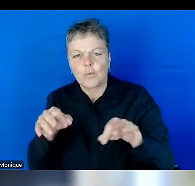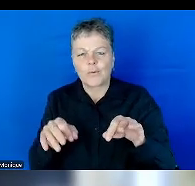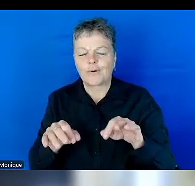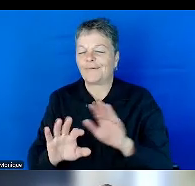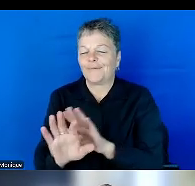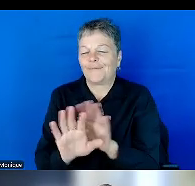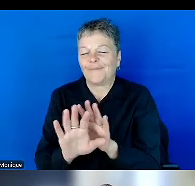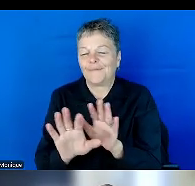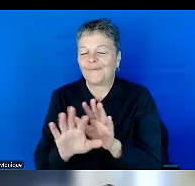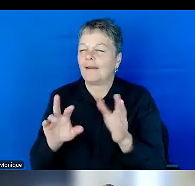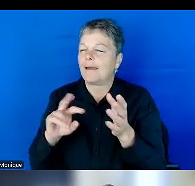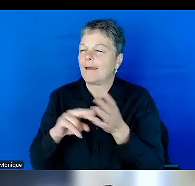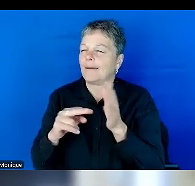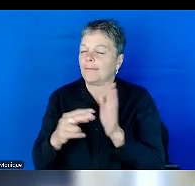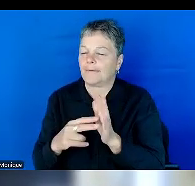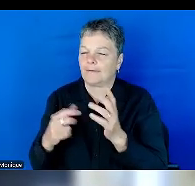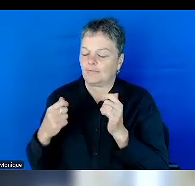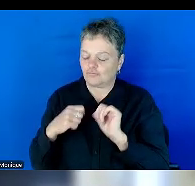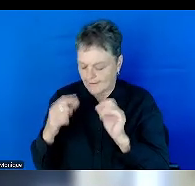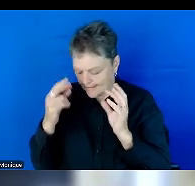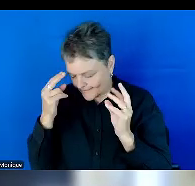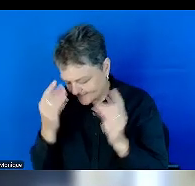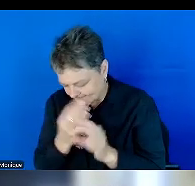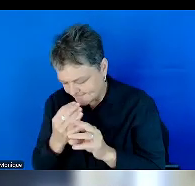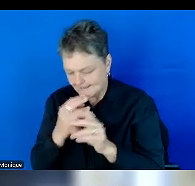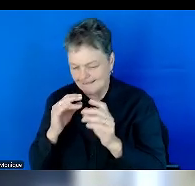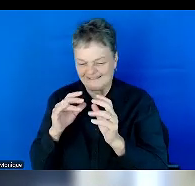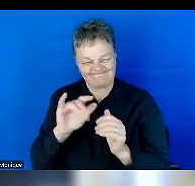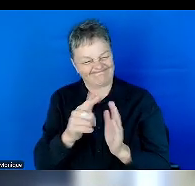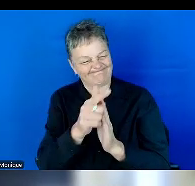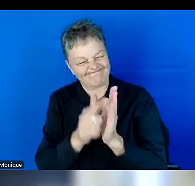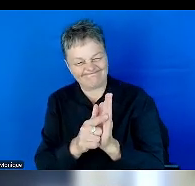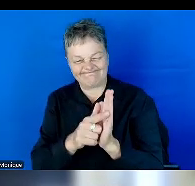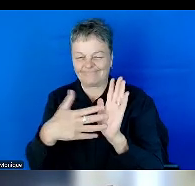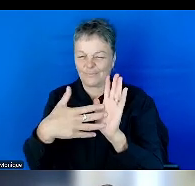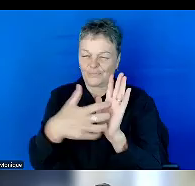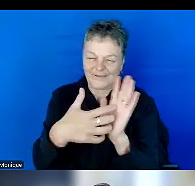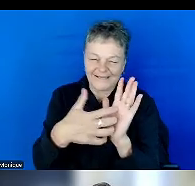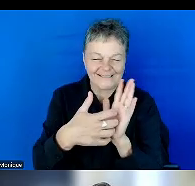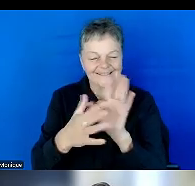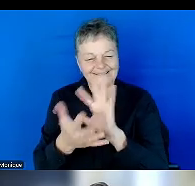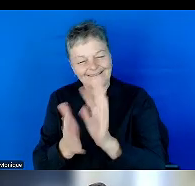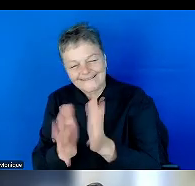to bring some changes or make the laws better for persons with disabilities.